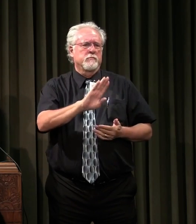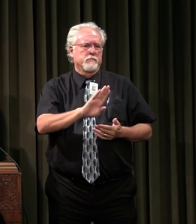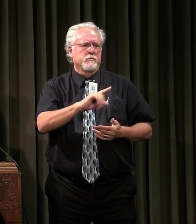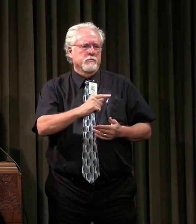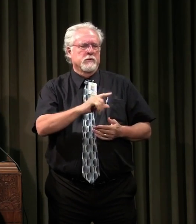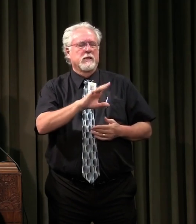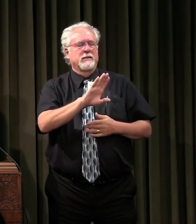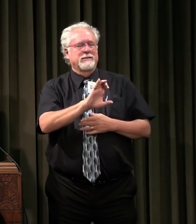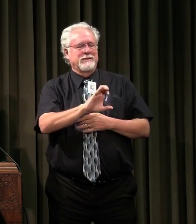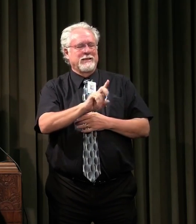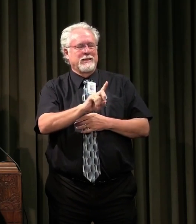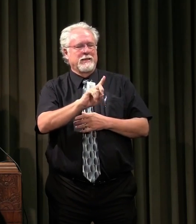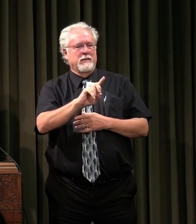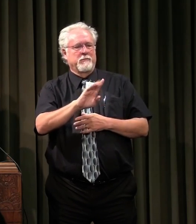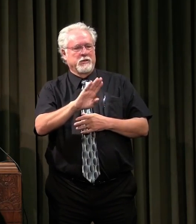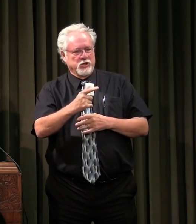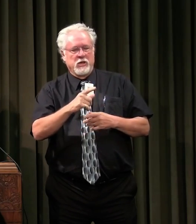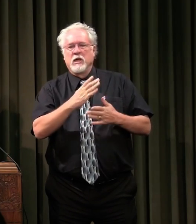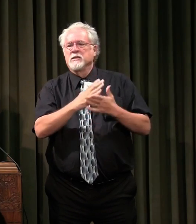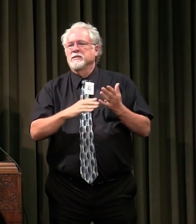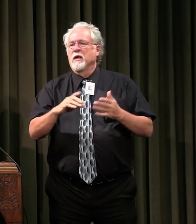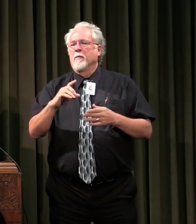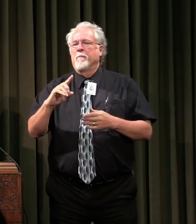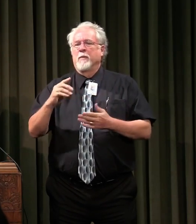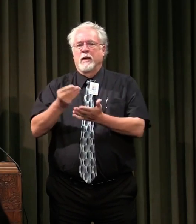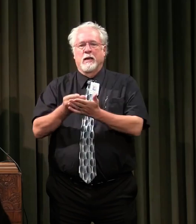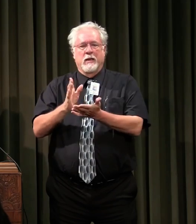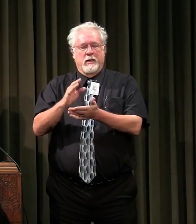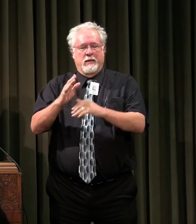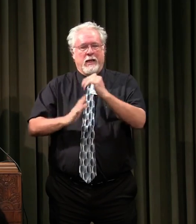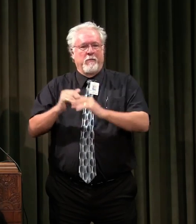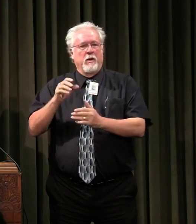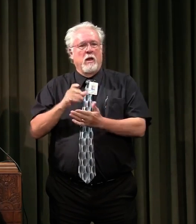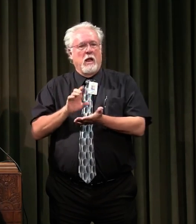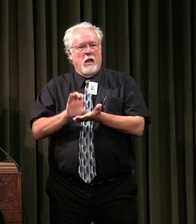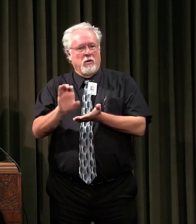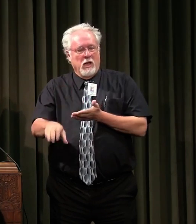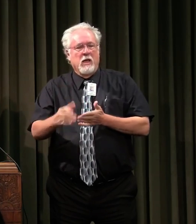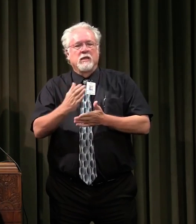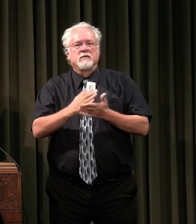Capital Outlay and then also the Delta Regional Authority has some emergency